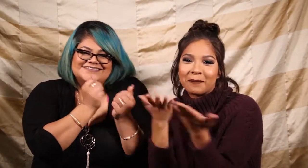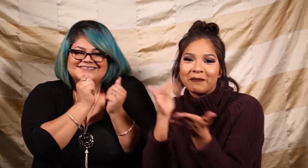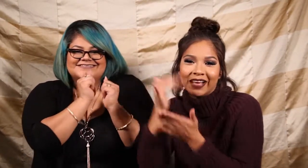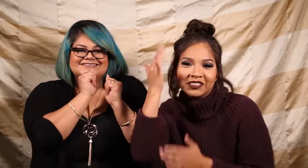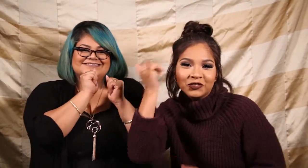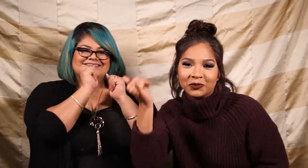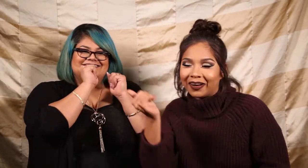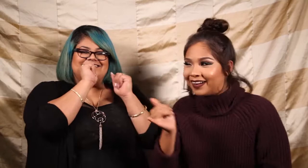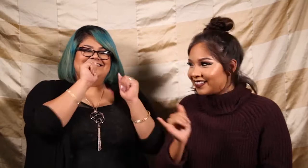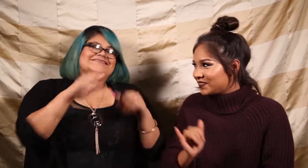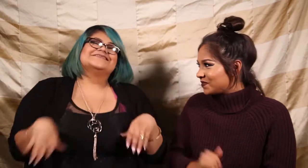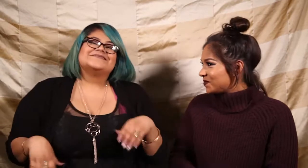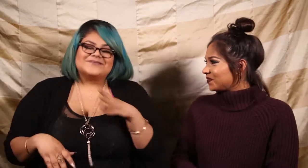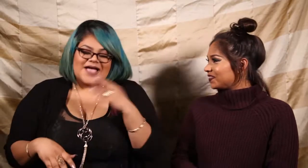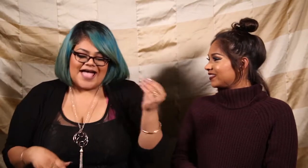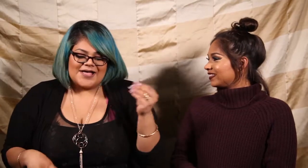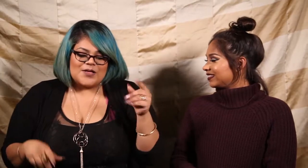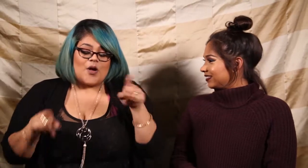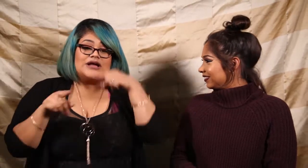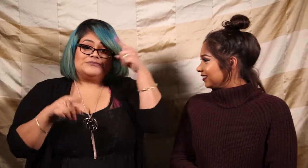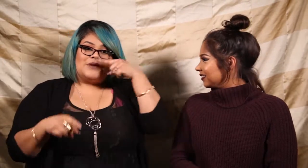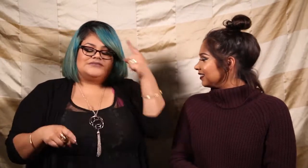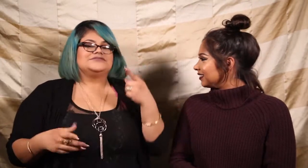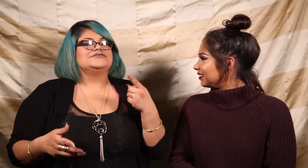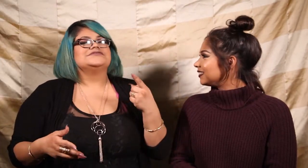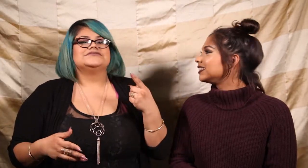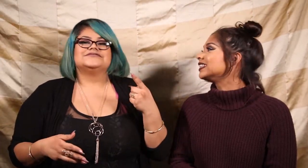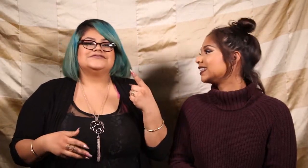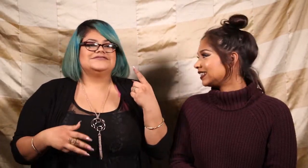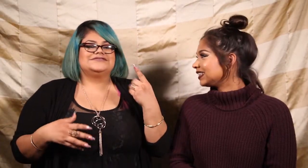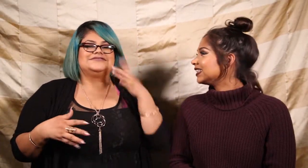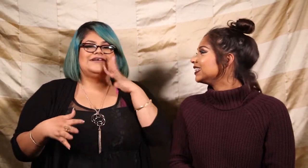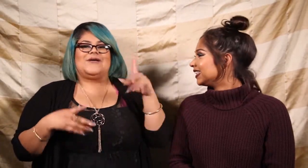maybe thats why!! also mascara..some people have allergy so its hard to know..